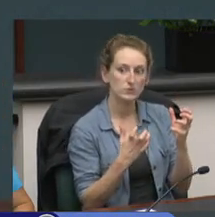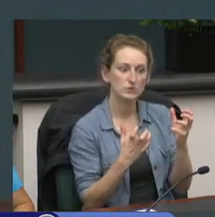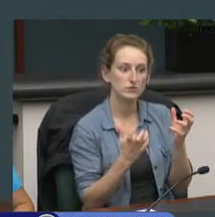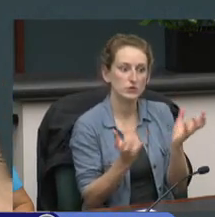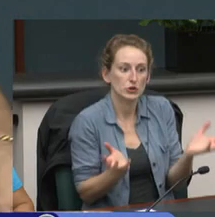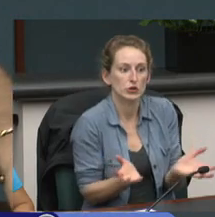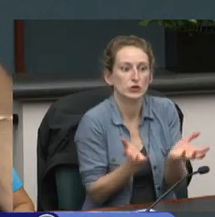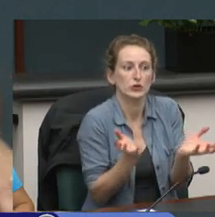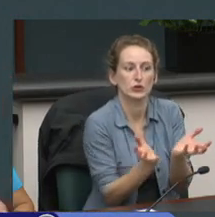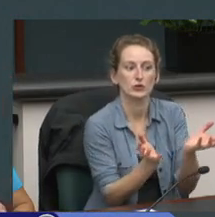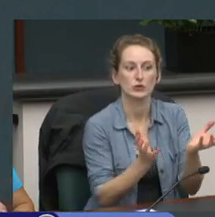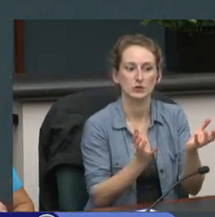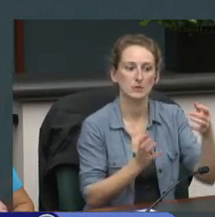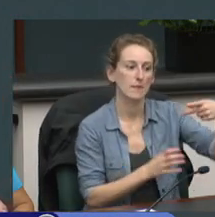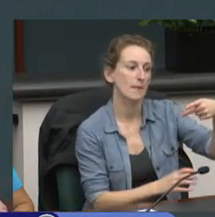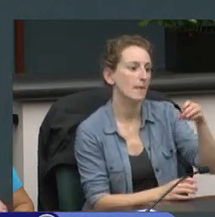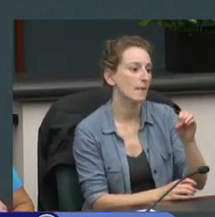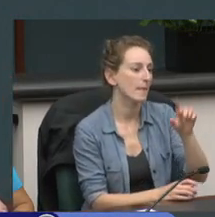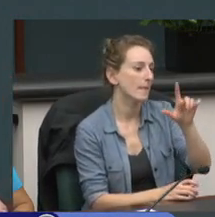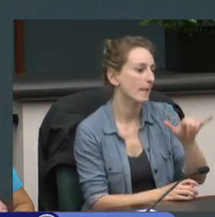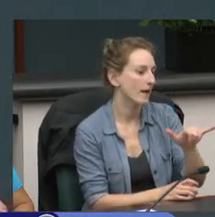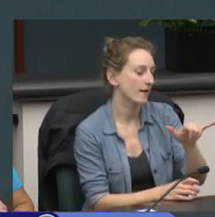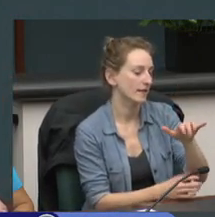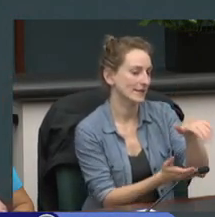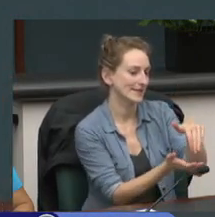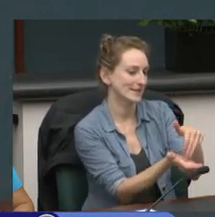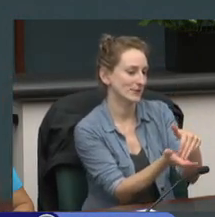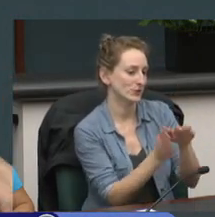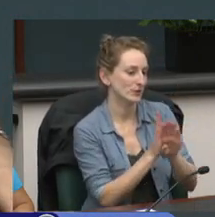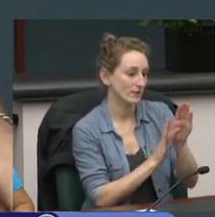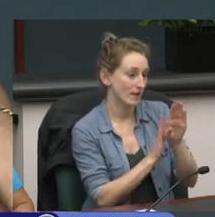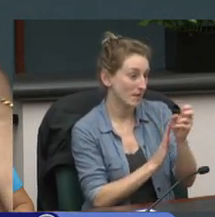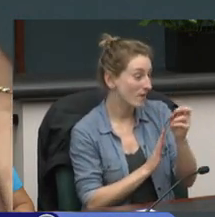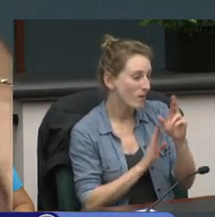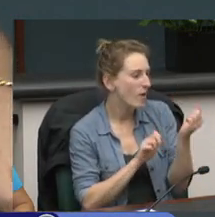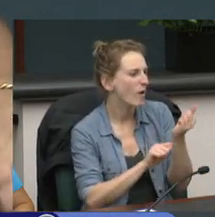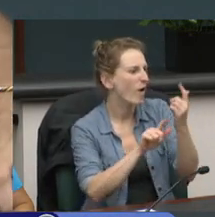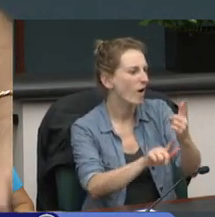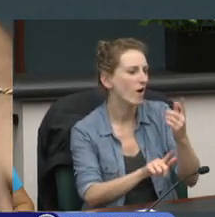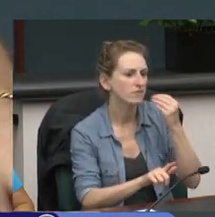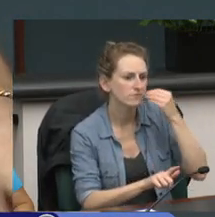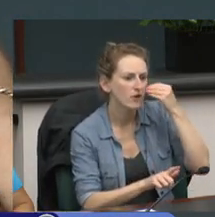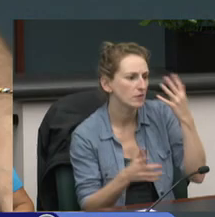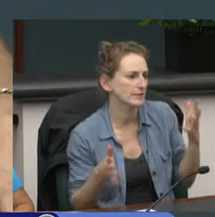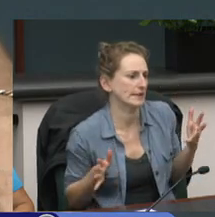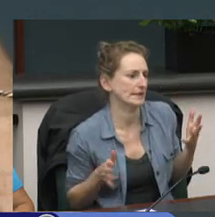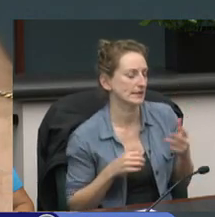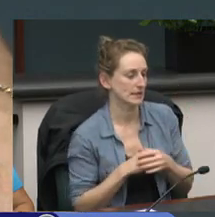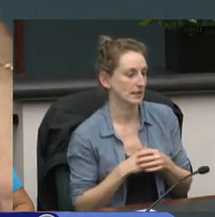all residential now don't we want commercial in in a new PUD so that we